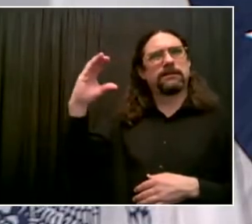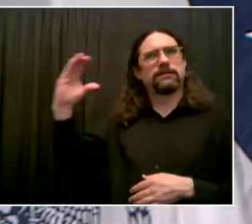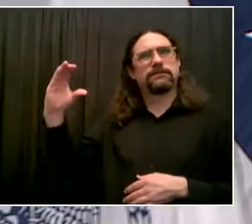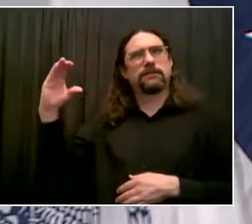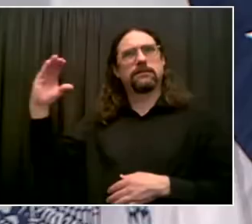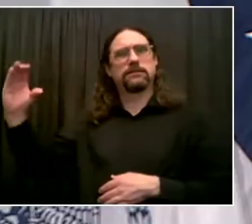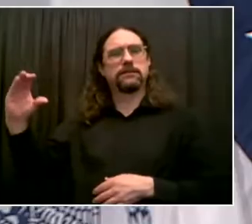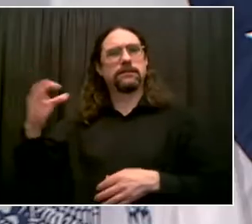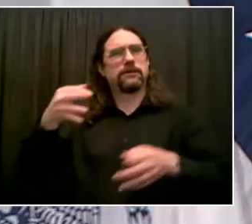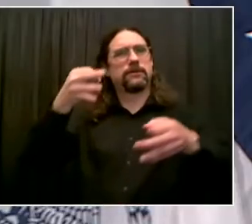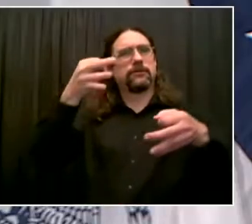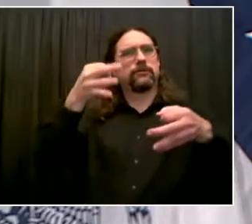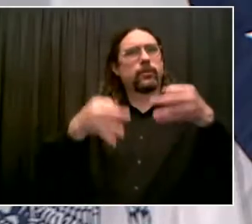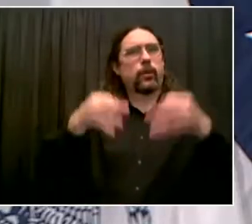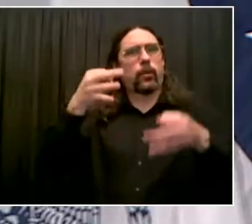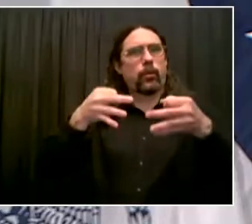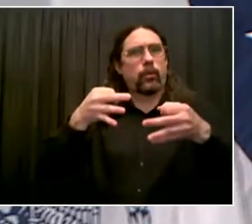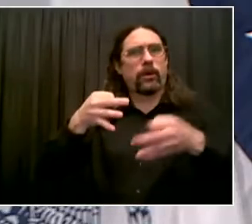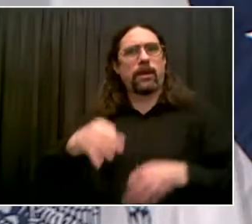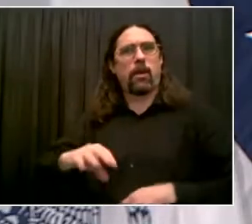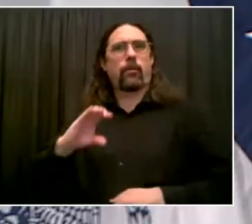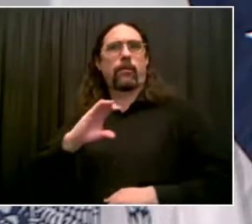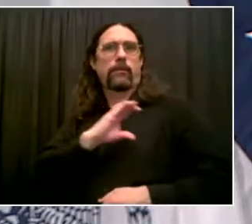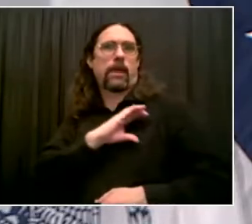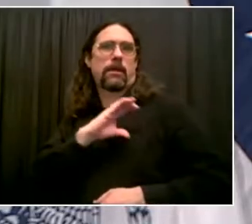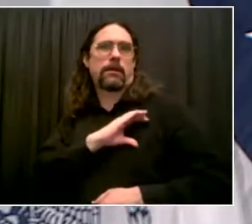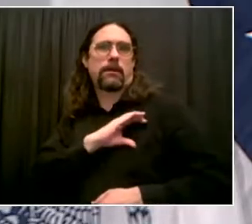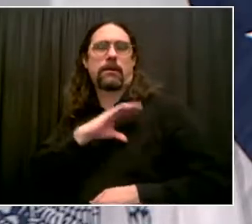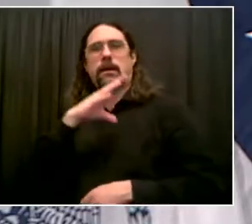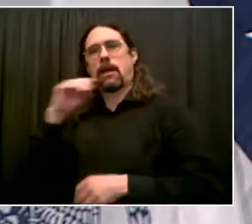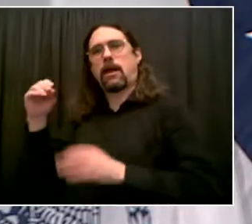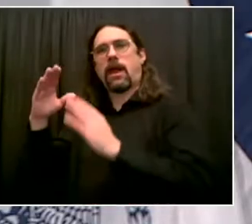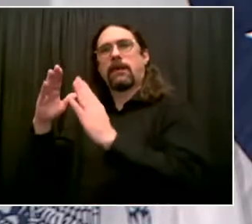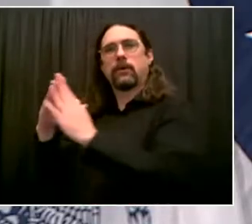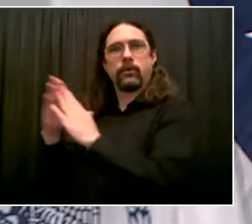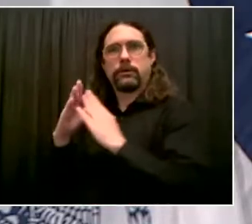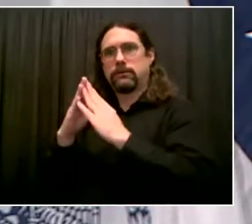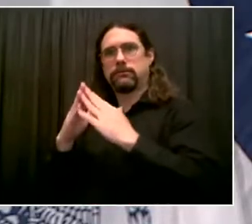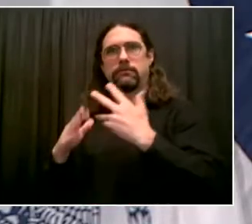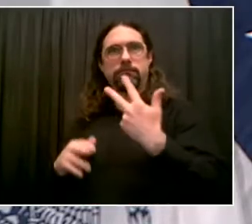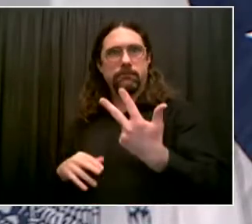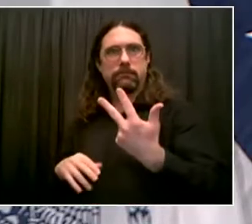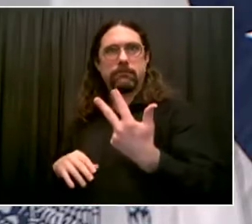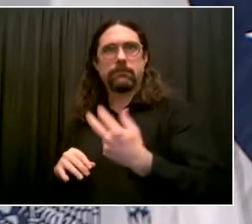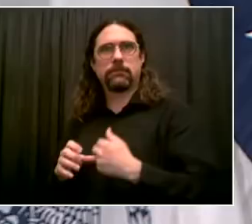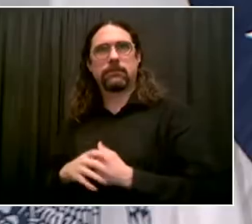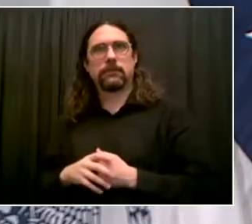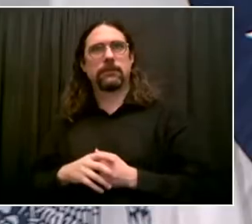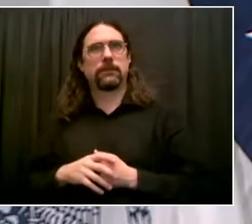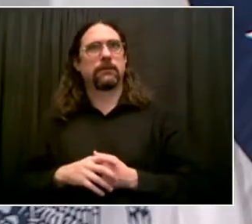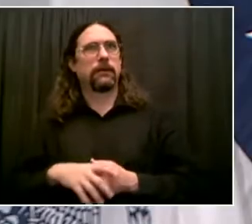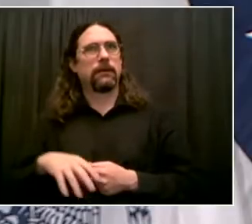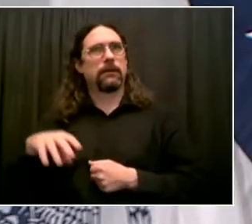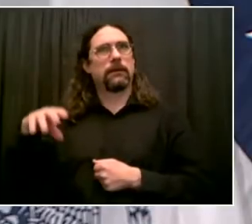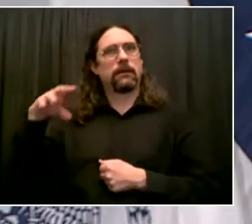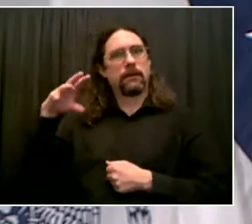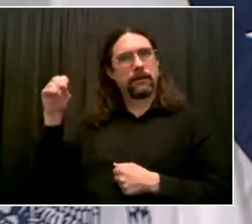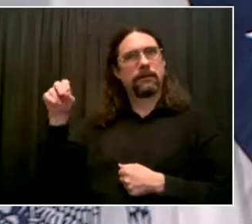COURTS. IT IS ABOUT BRINGING ALL OF TEH PIECES TOGETHER AND A LOT OF